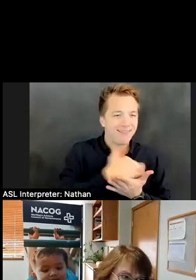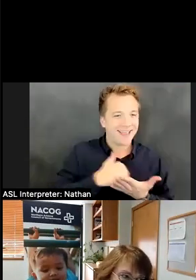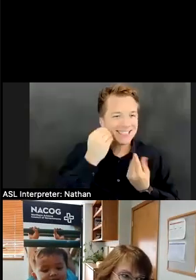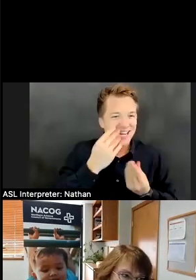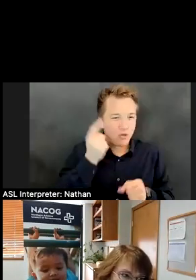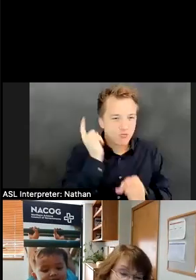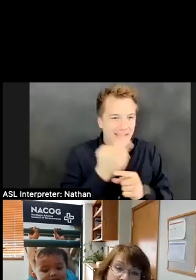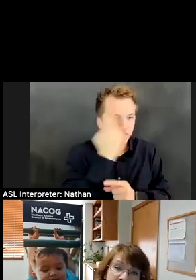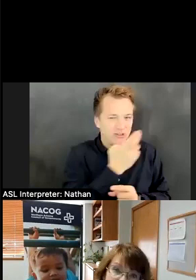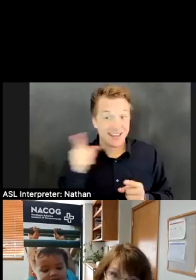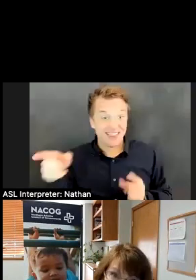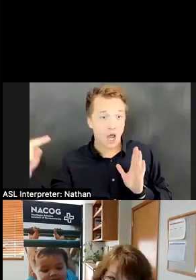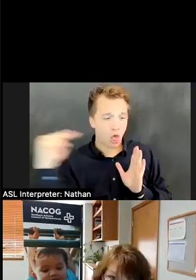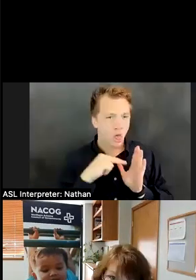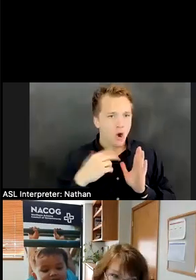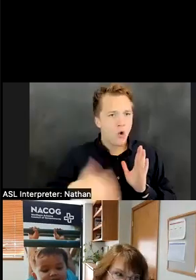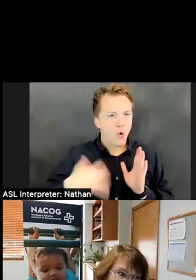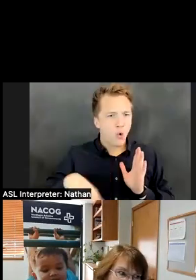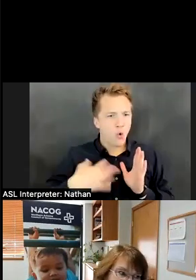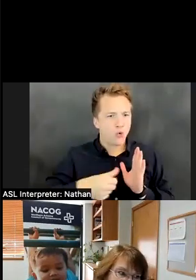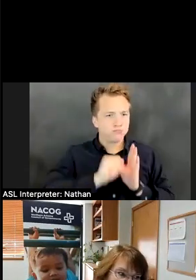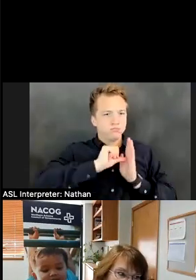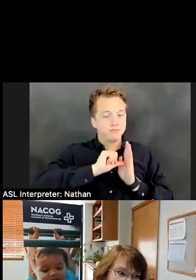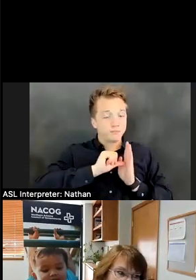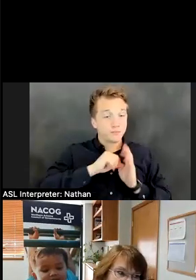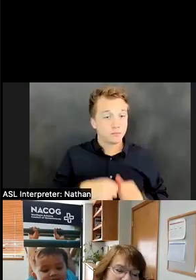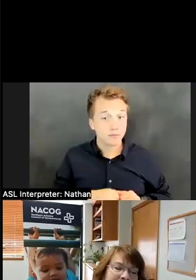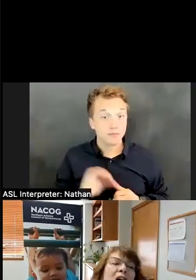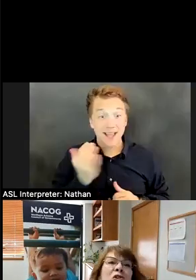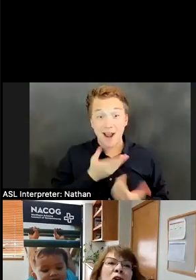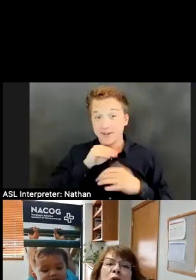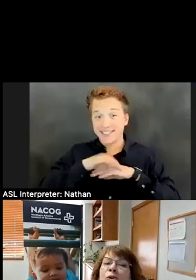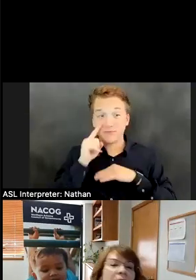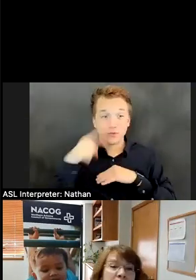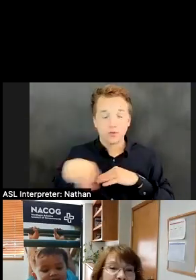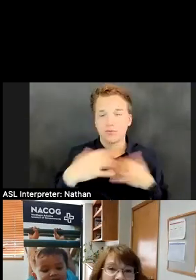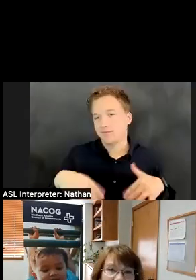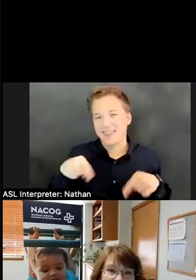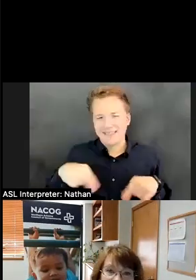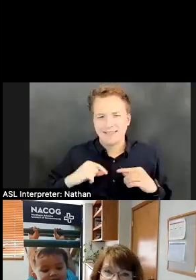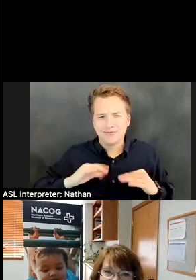So, our advice for you, really, this is such a cool opportunity.